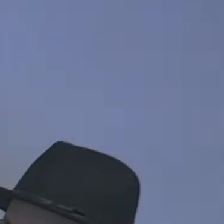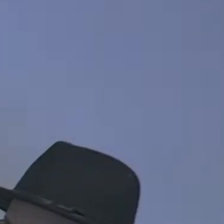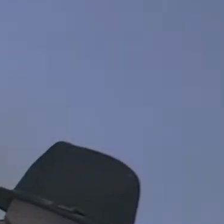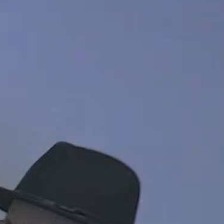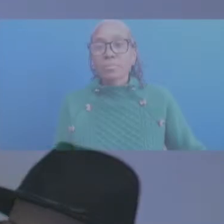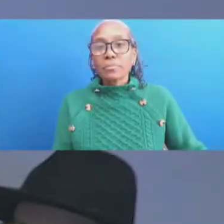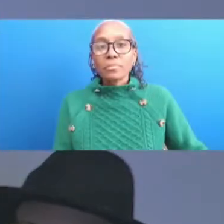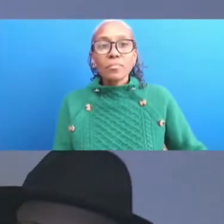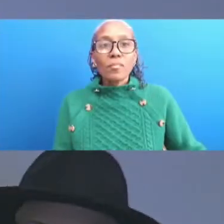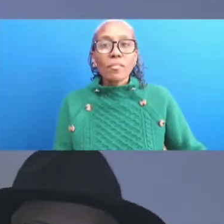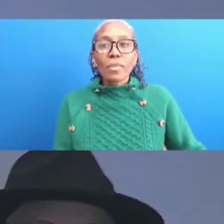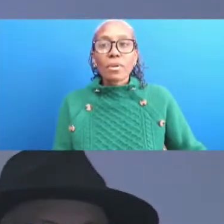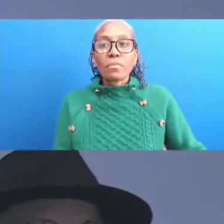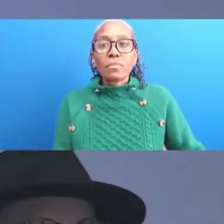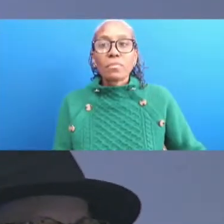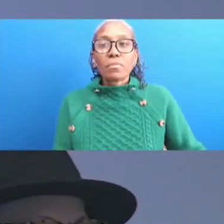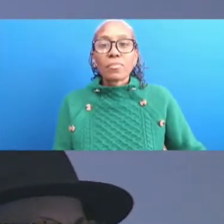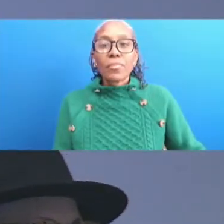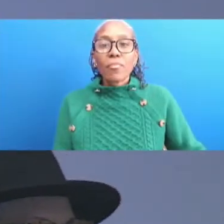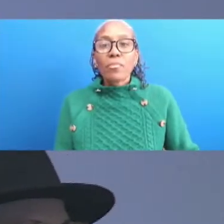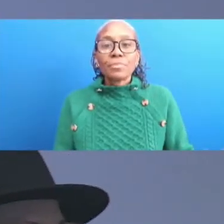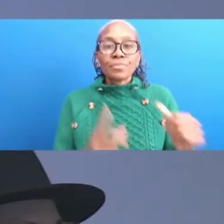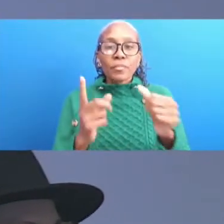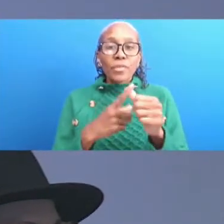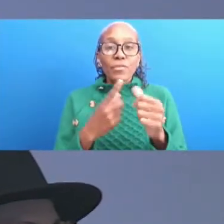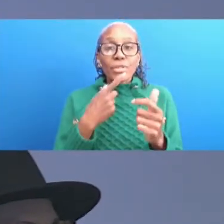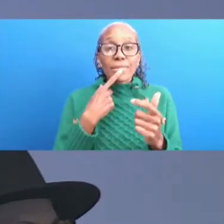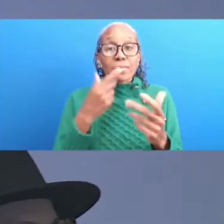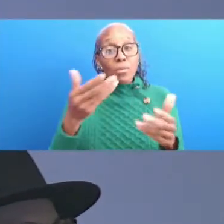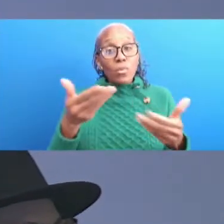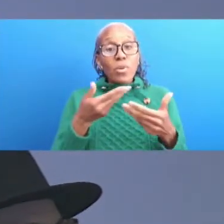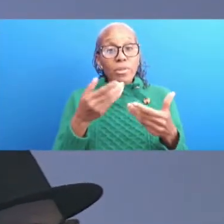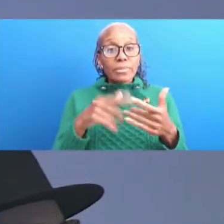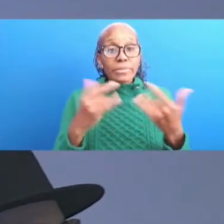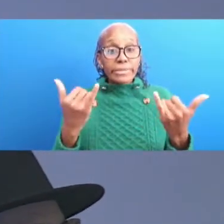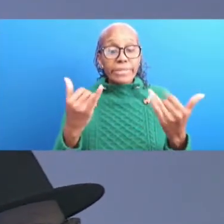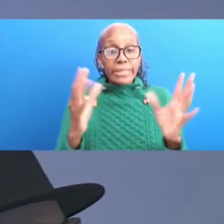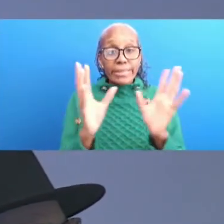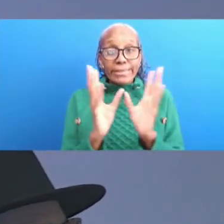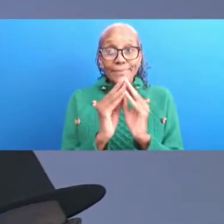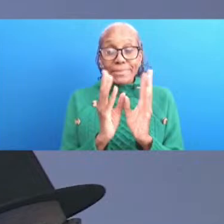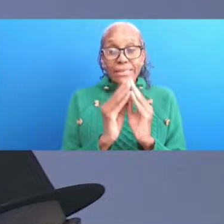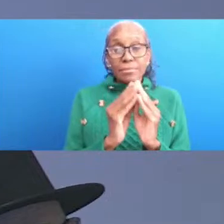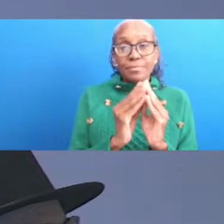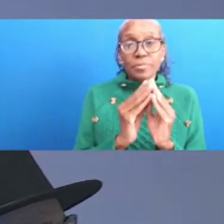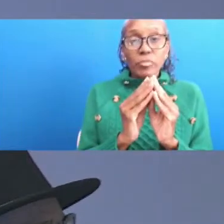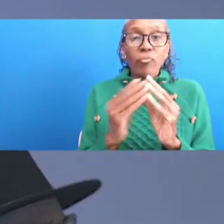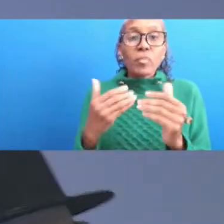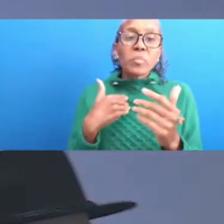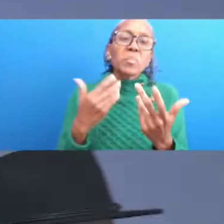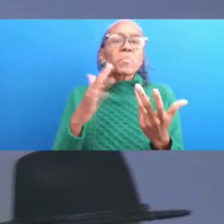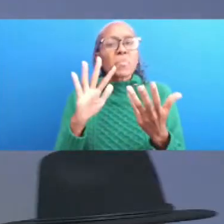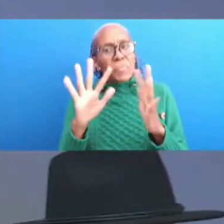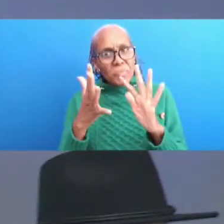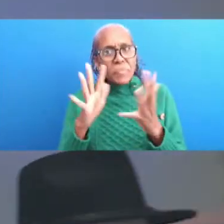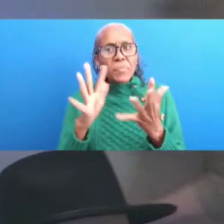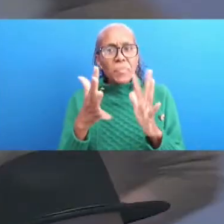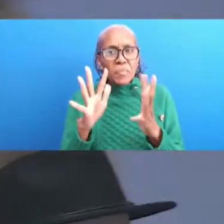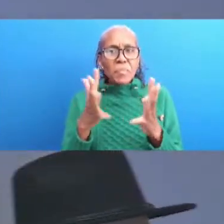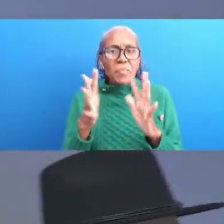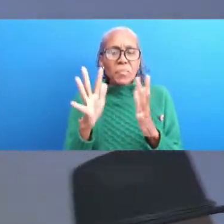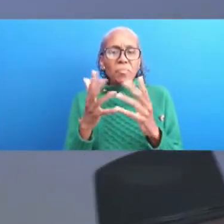WE'RE GOING TO GET STARTED.